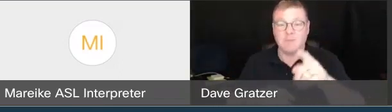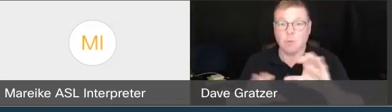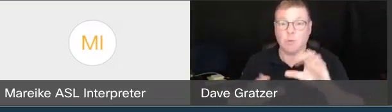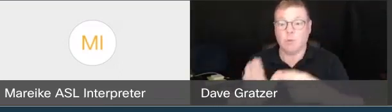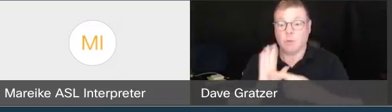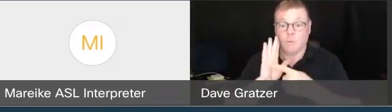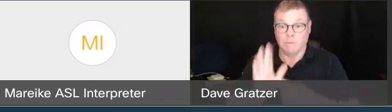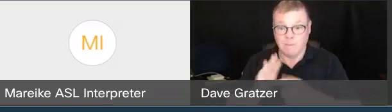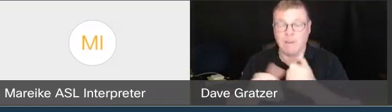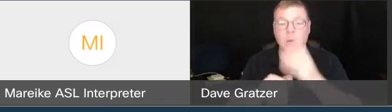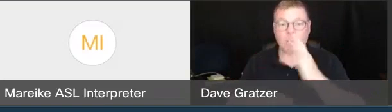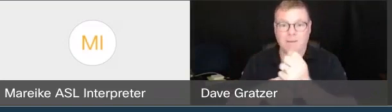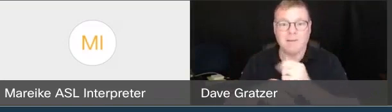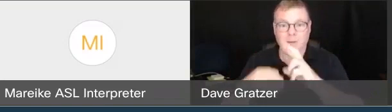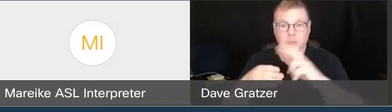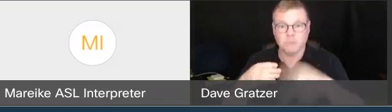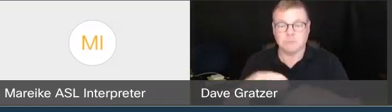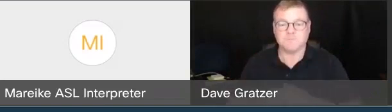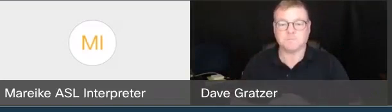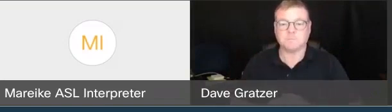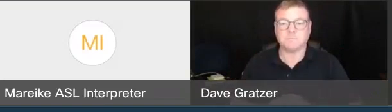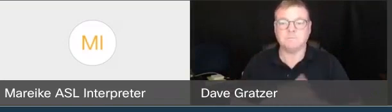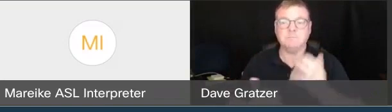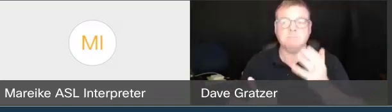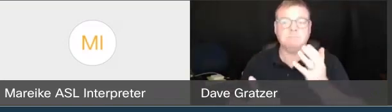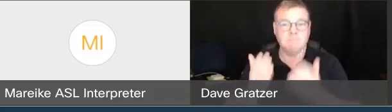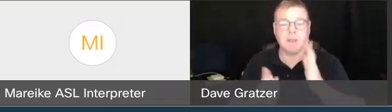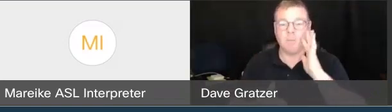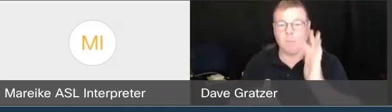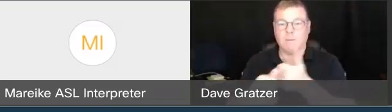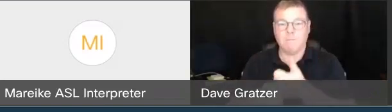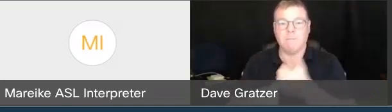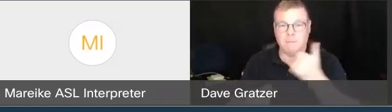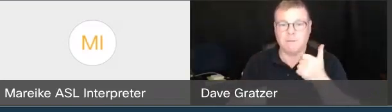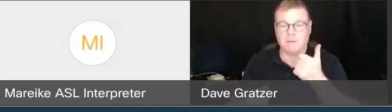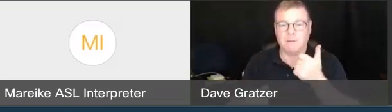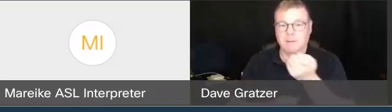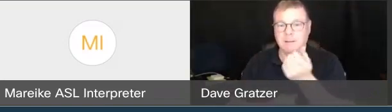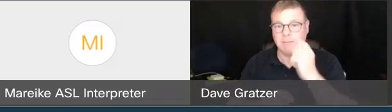gonna get these results. We'll probably stay a little bit behind with respect to monitoring